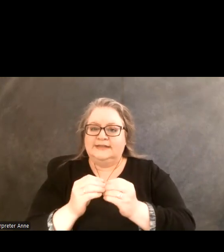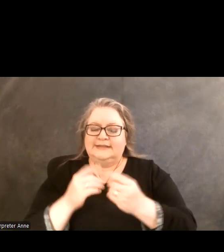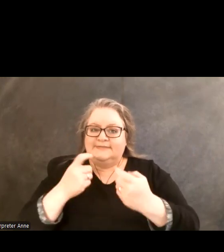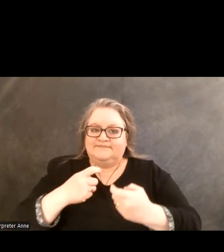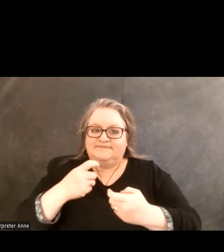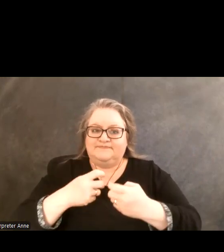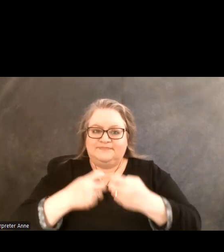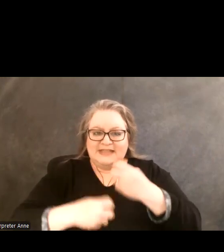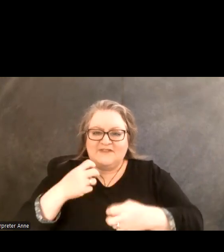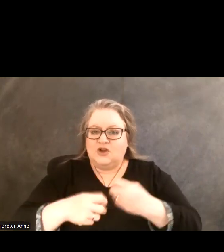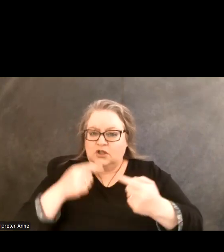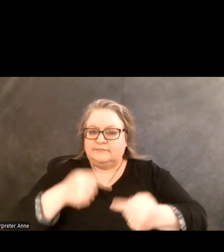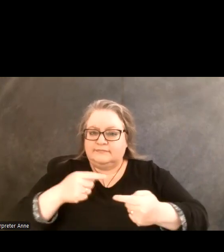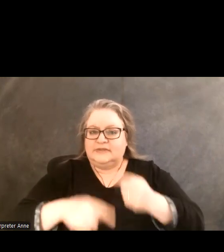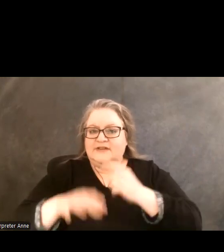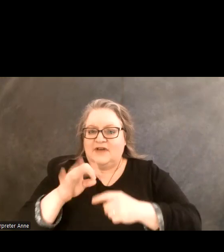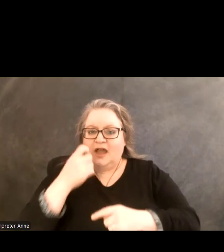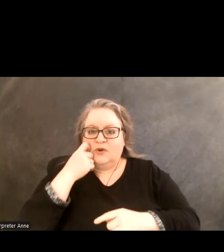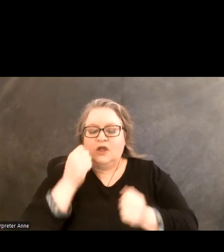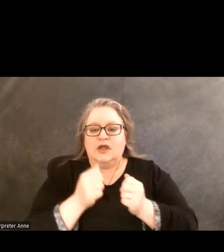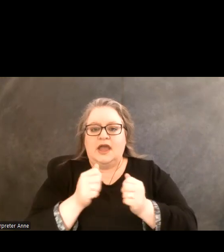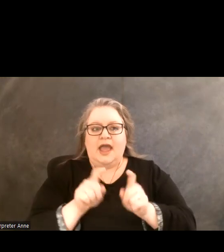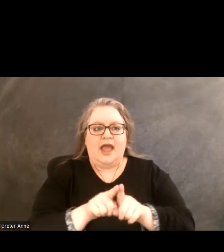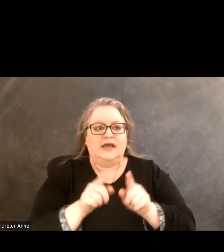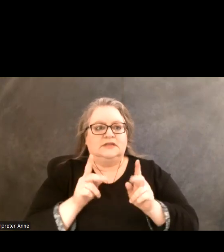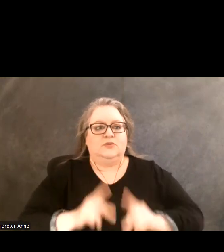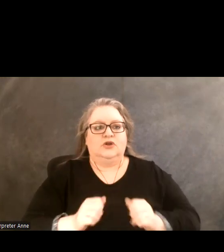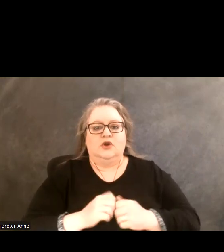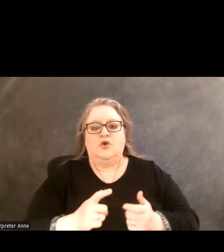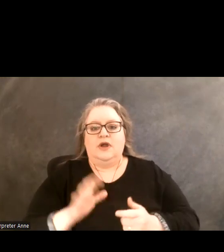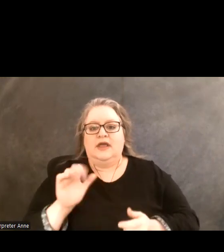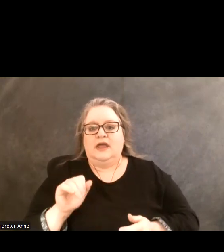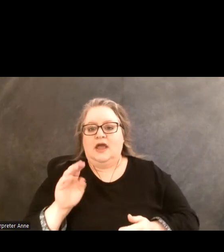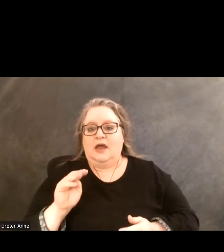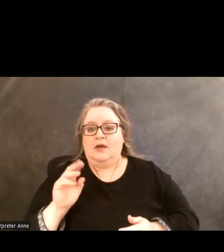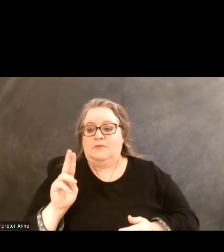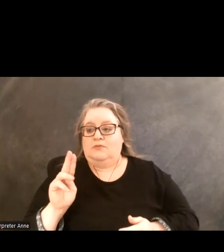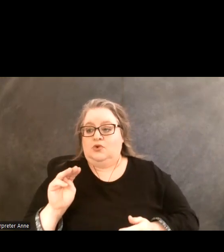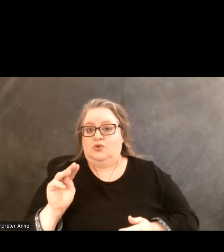recently as someone with an immunocompromised system dealing